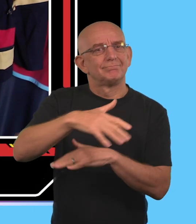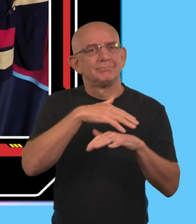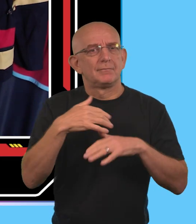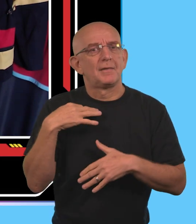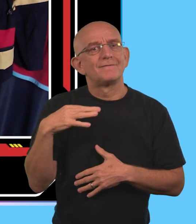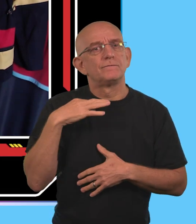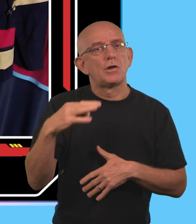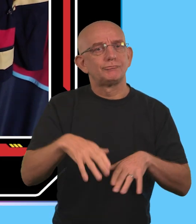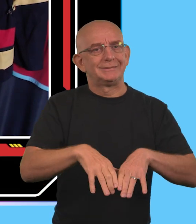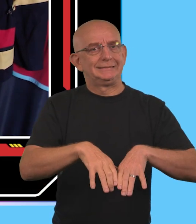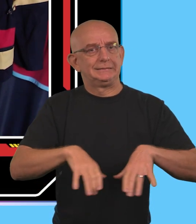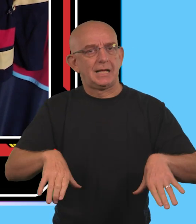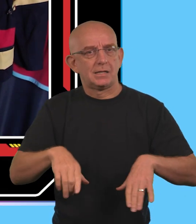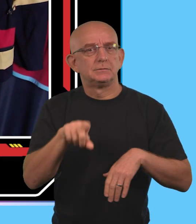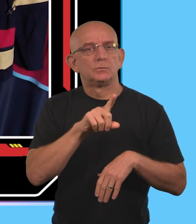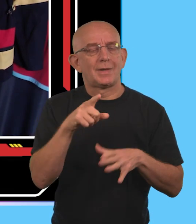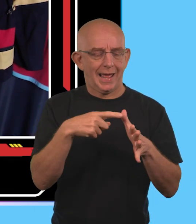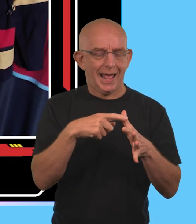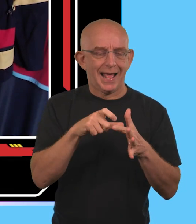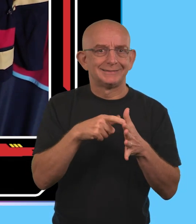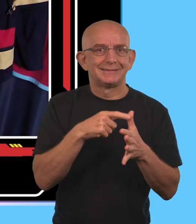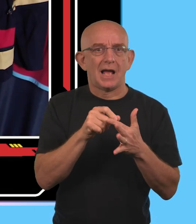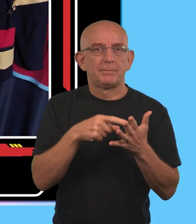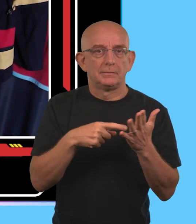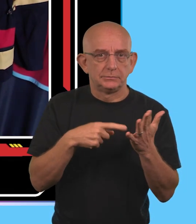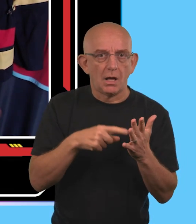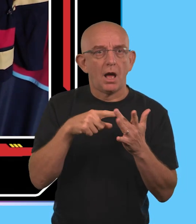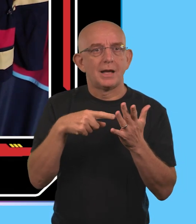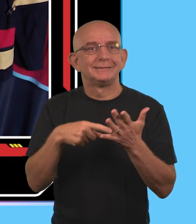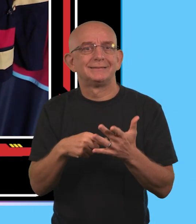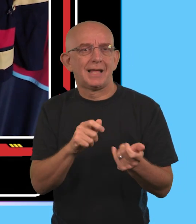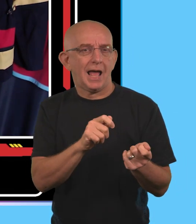I was volunteering on a stand put together by Adapt I.T.